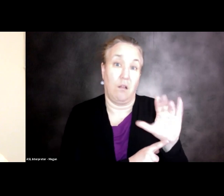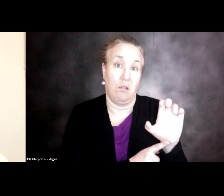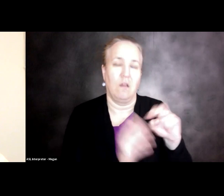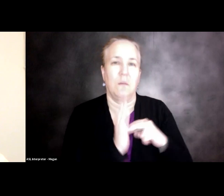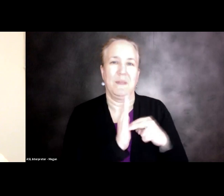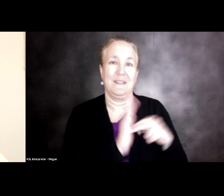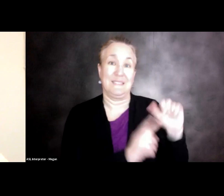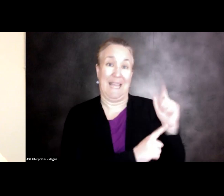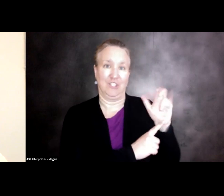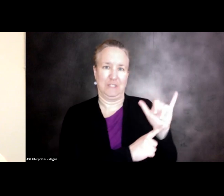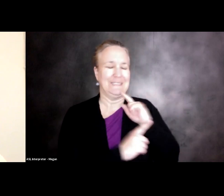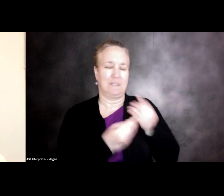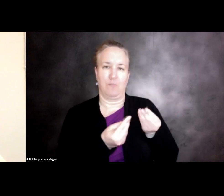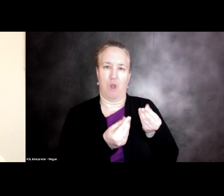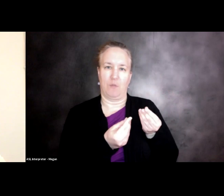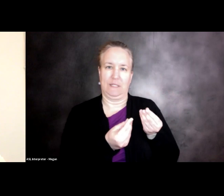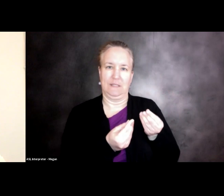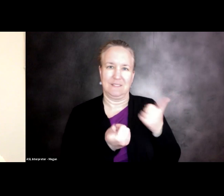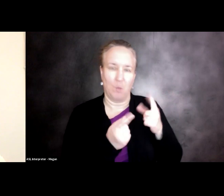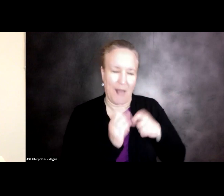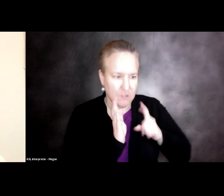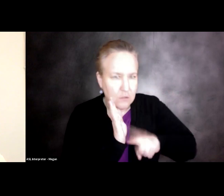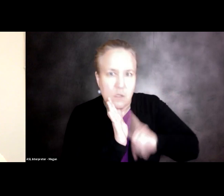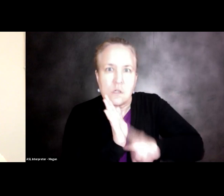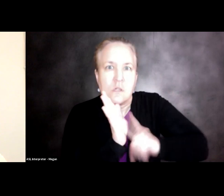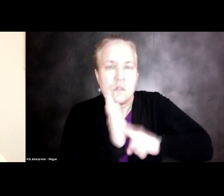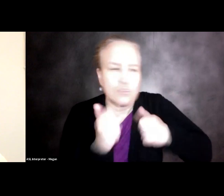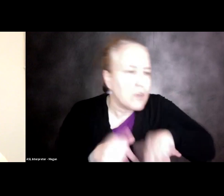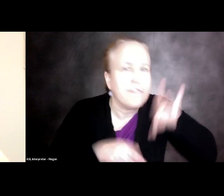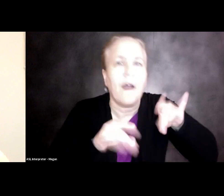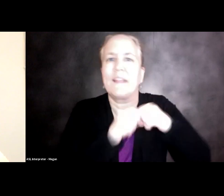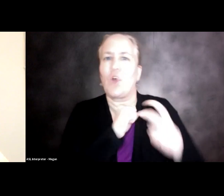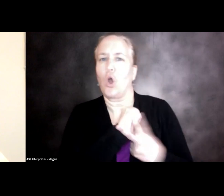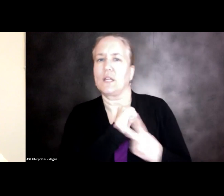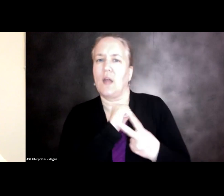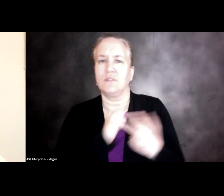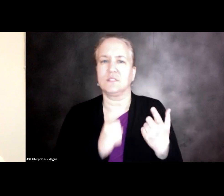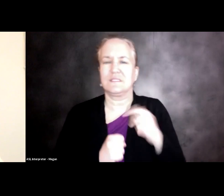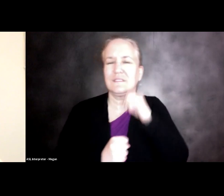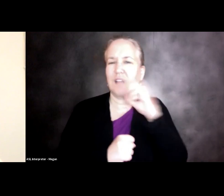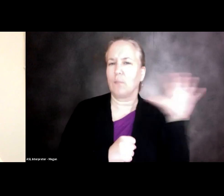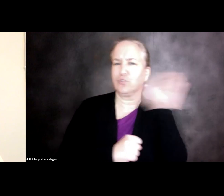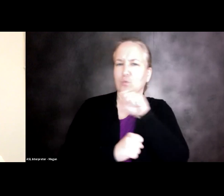that one has to dig for in the archives. Agency's not presumed to be already present,